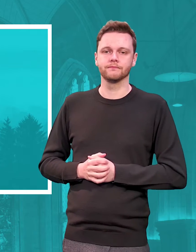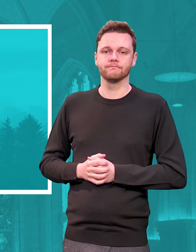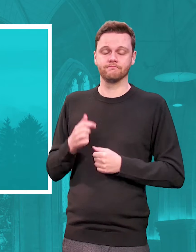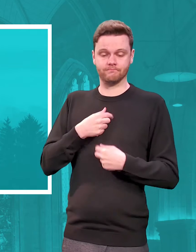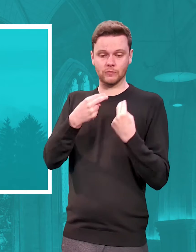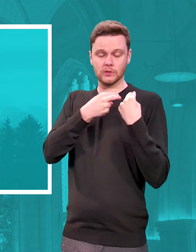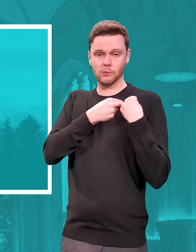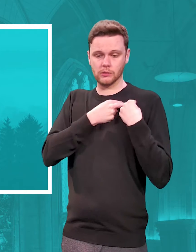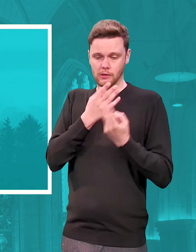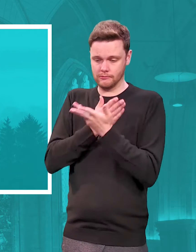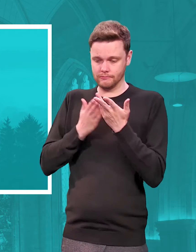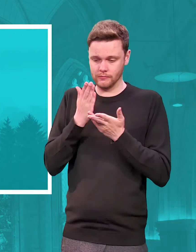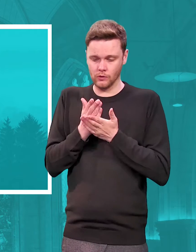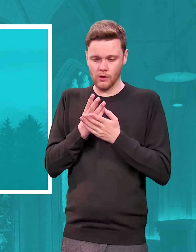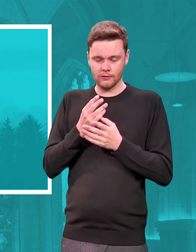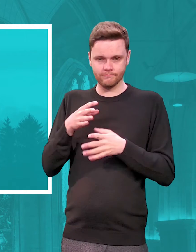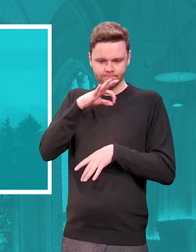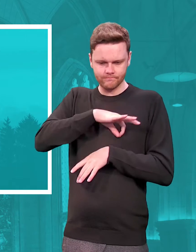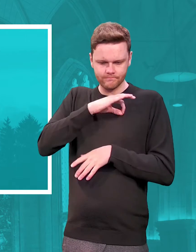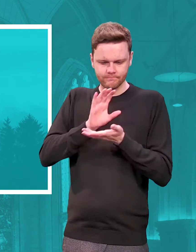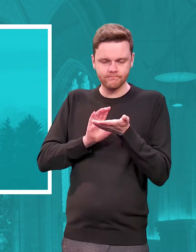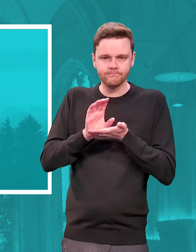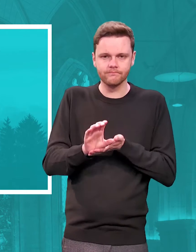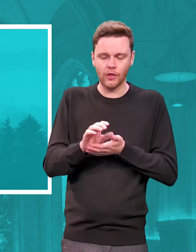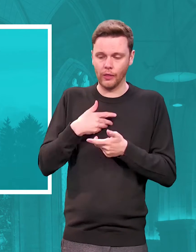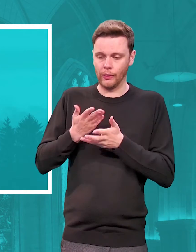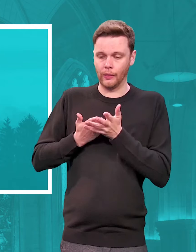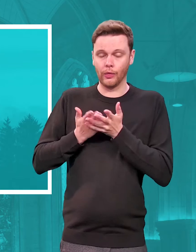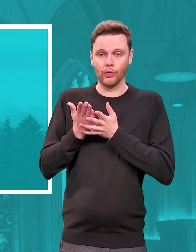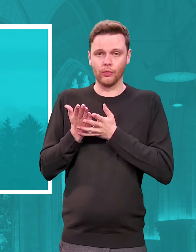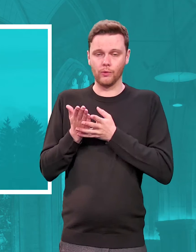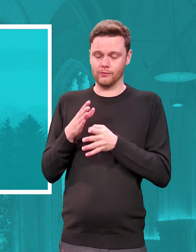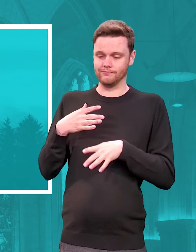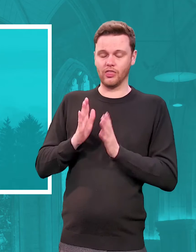the investment of fund capital, which is mainly in the Church of Scotland Investors' Trust funds,